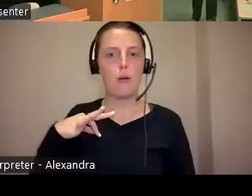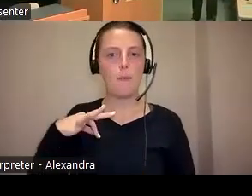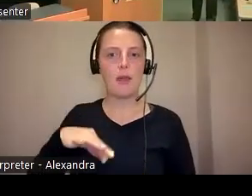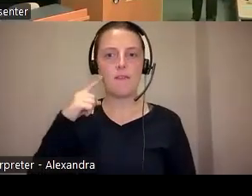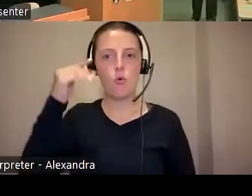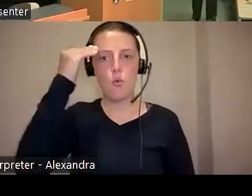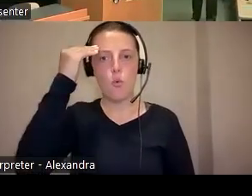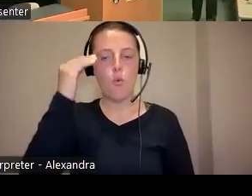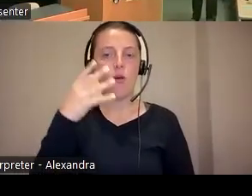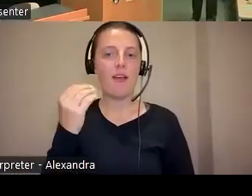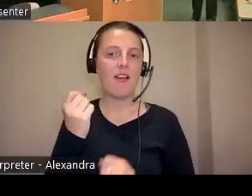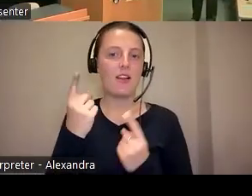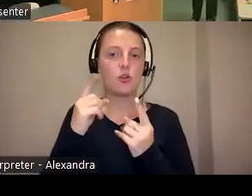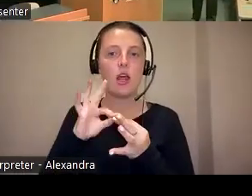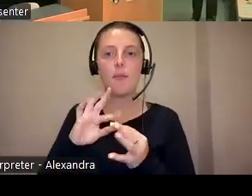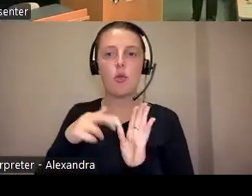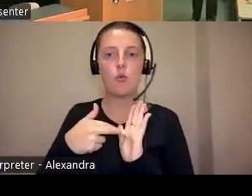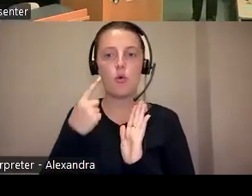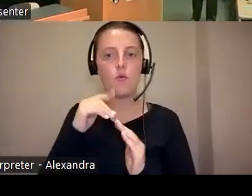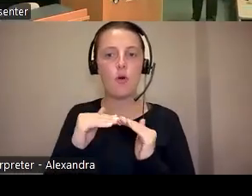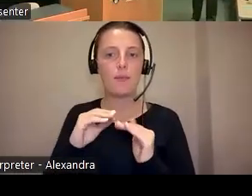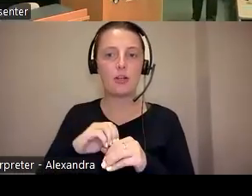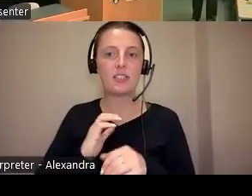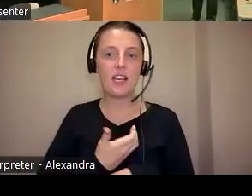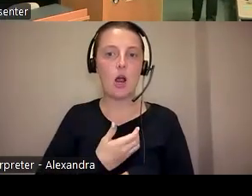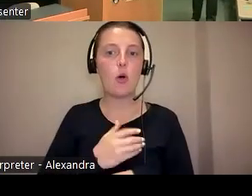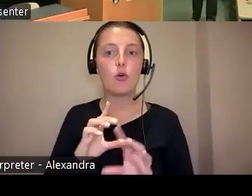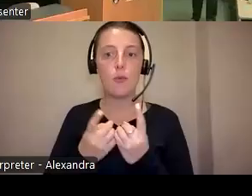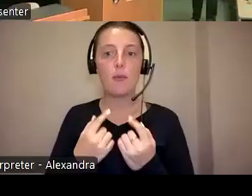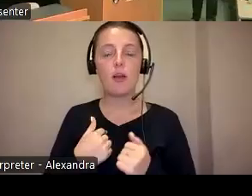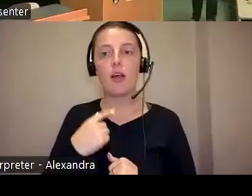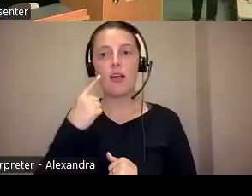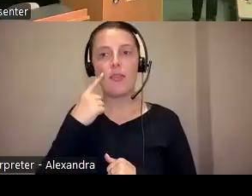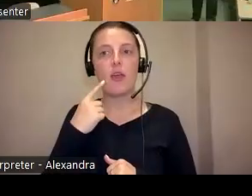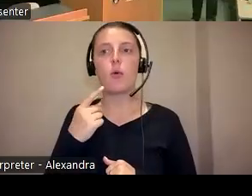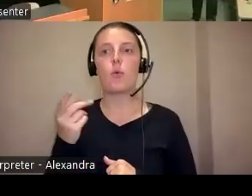department and I can think of uh no better people to introduce us to that. Um as well as this panel